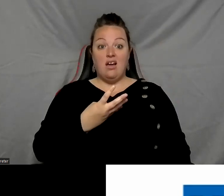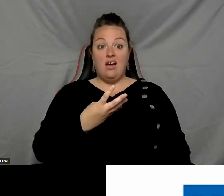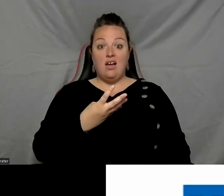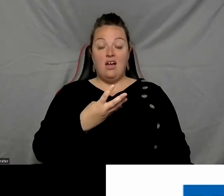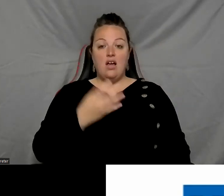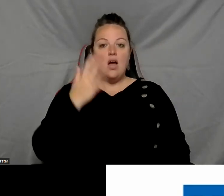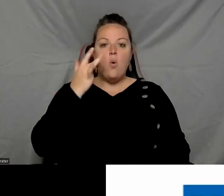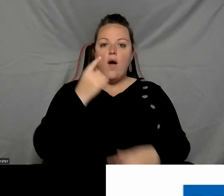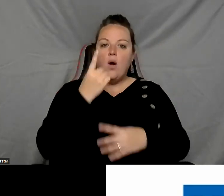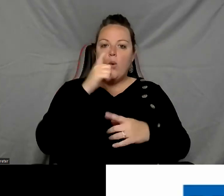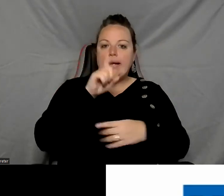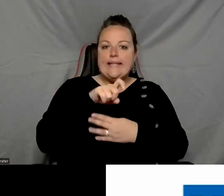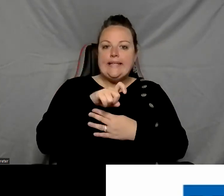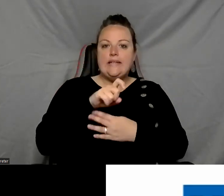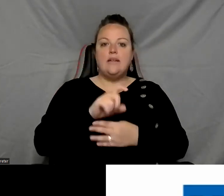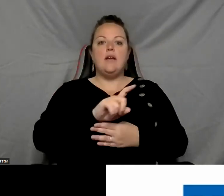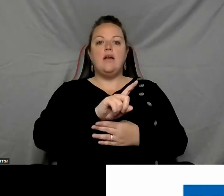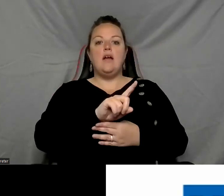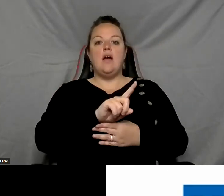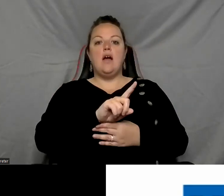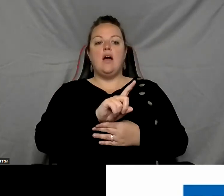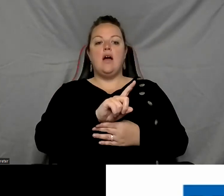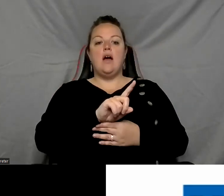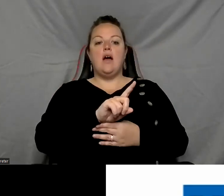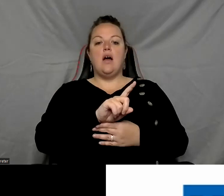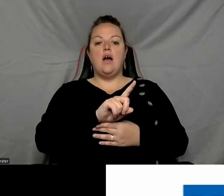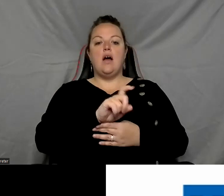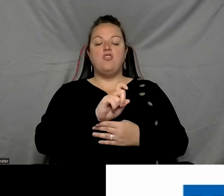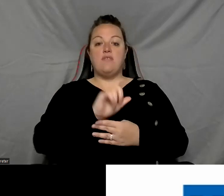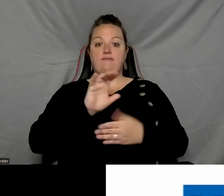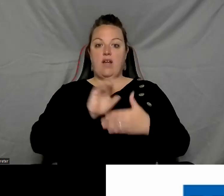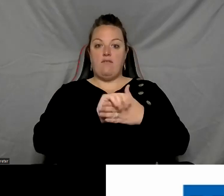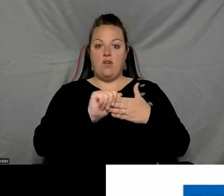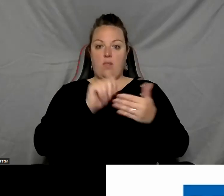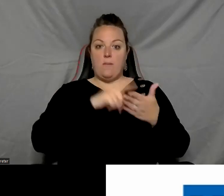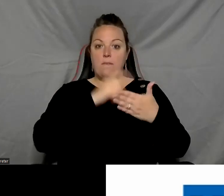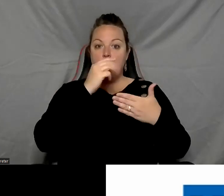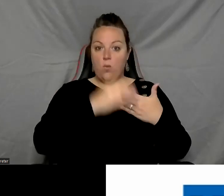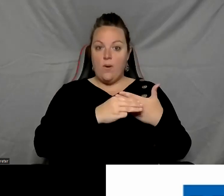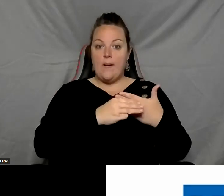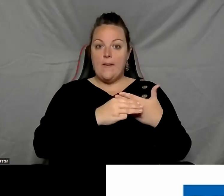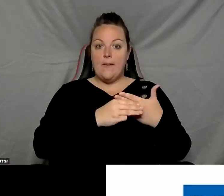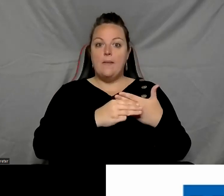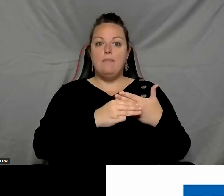that class was a $105 program that I needed in order to complete the class because that